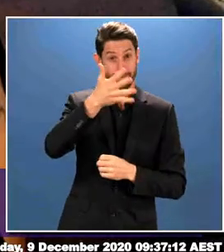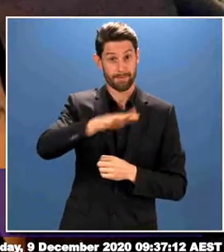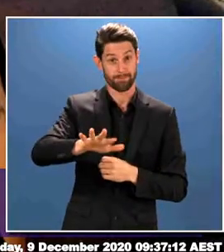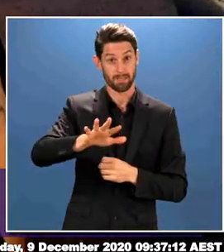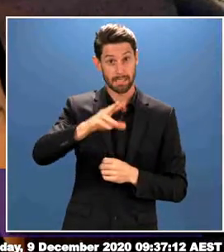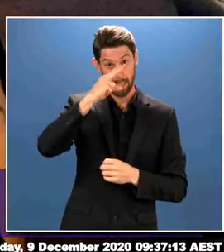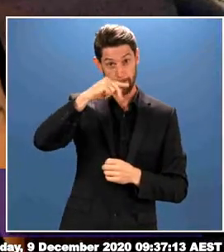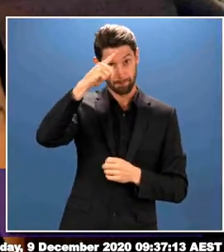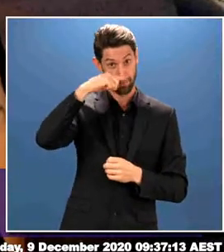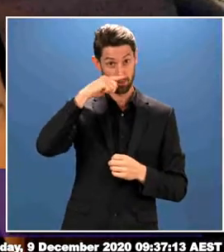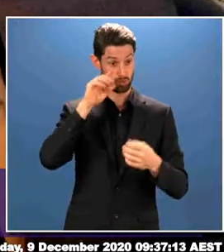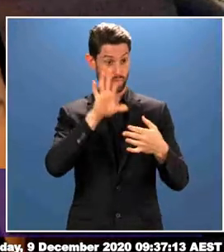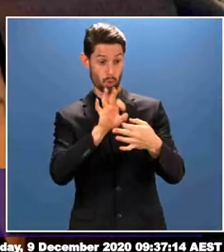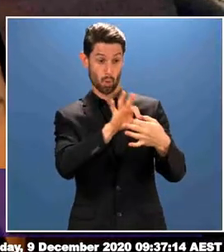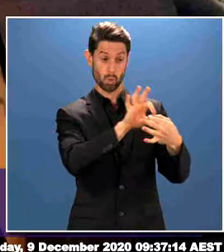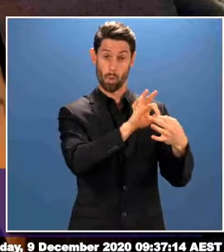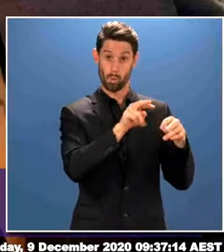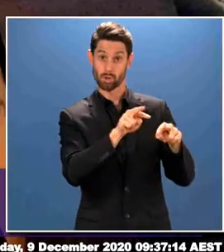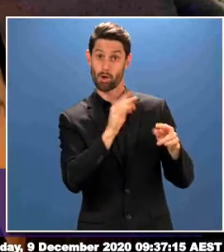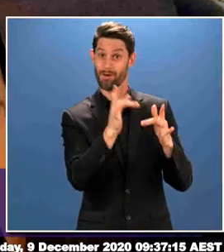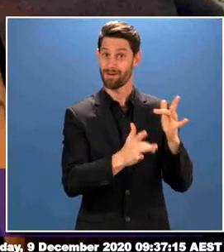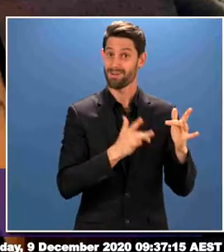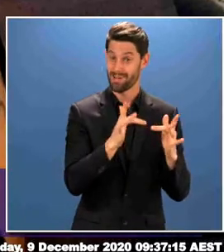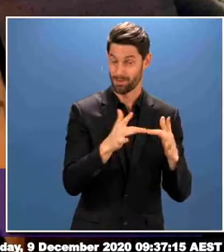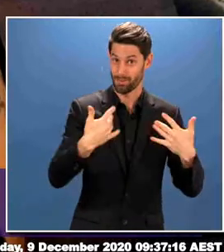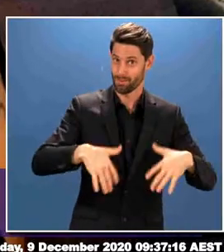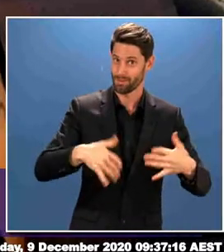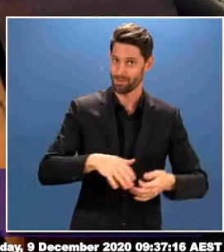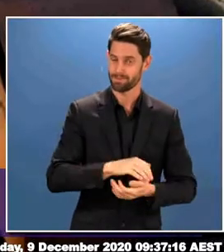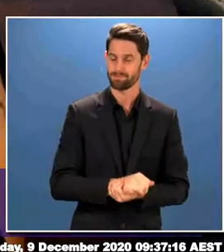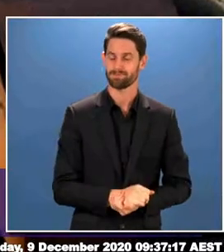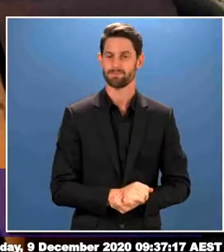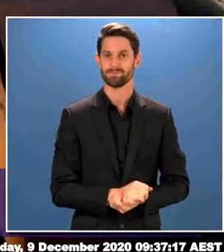Summit online, and for the purposes of the Summit, the Co-esign